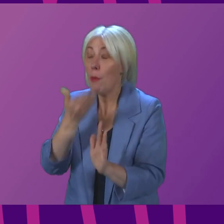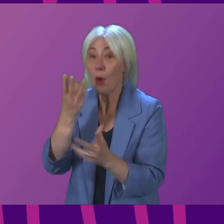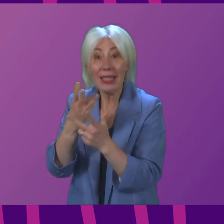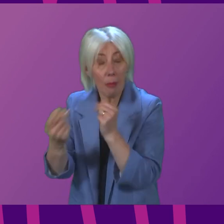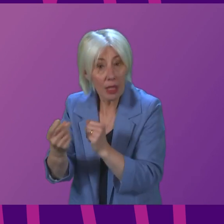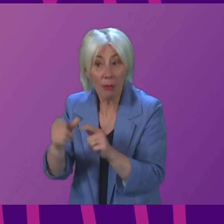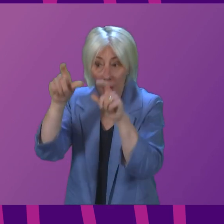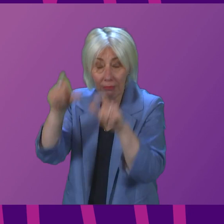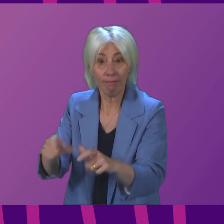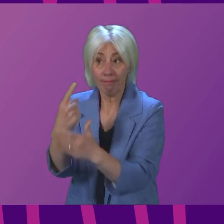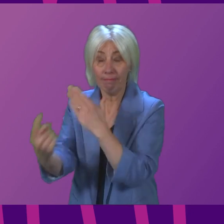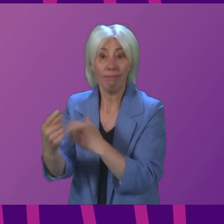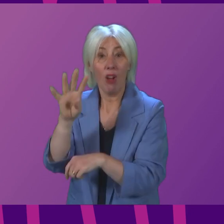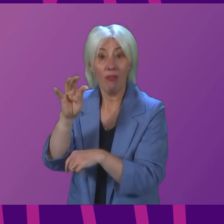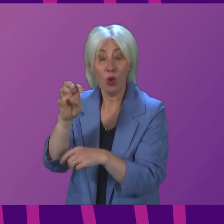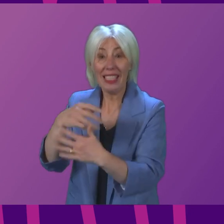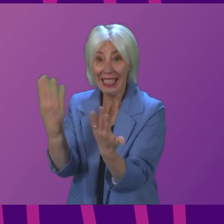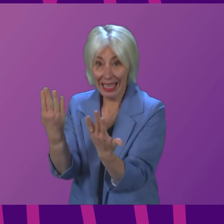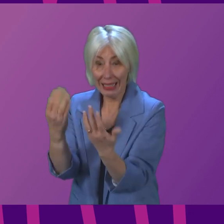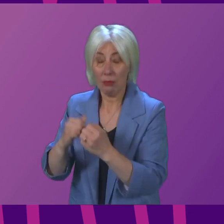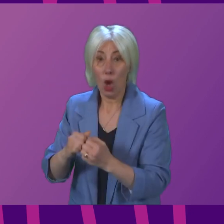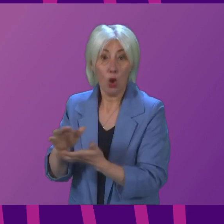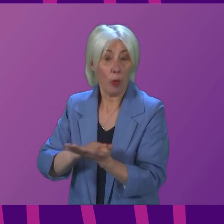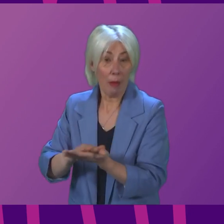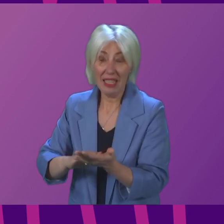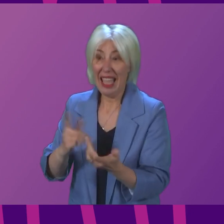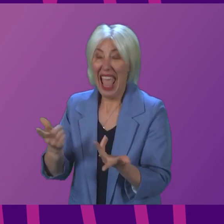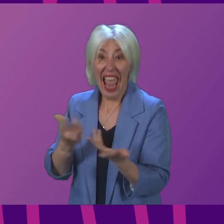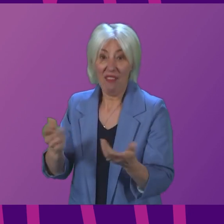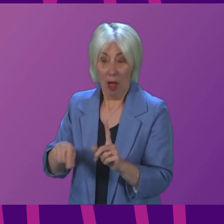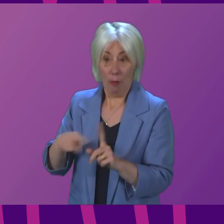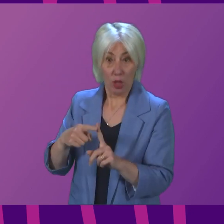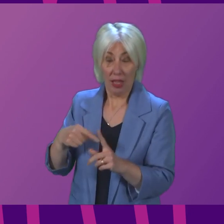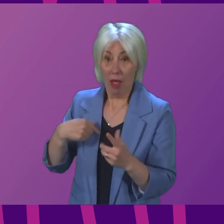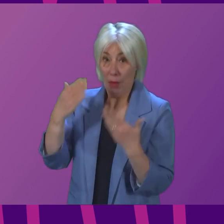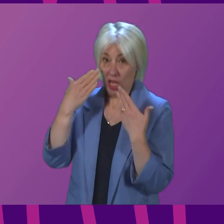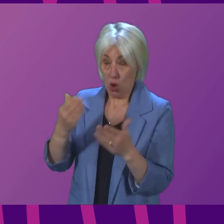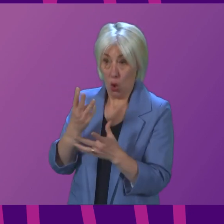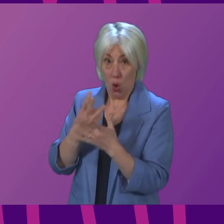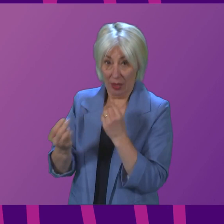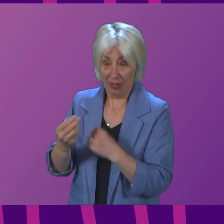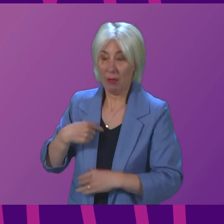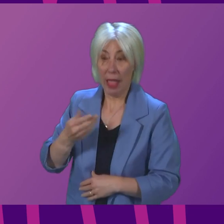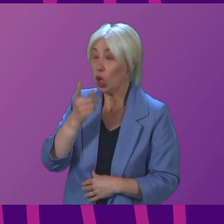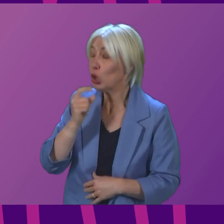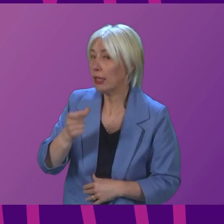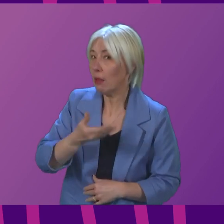The risk of asymptomatic transmission was clearly in mind, to some extent, at that point.